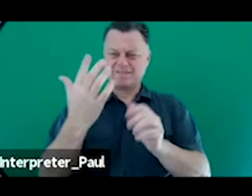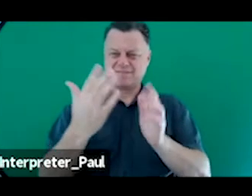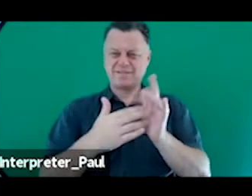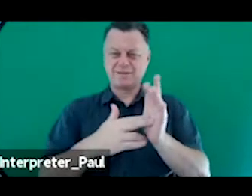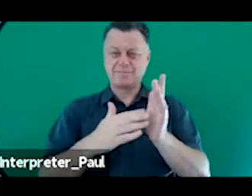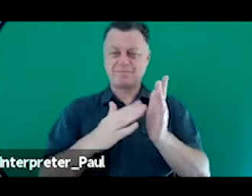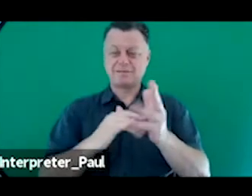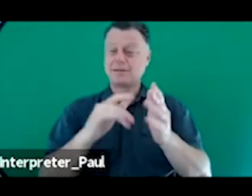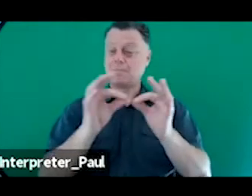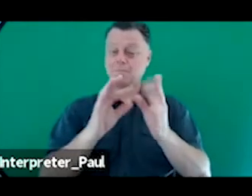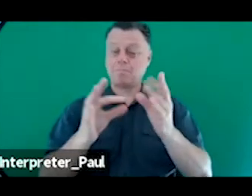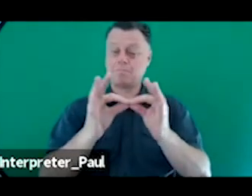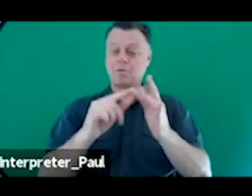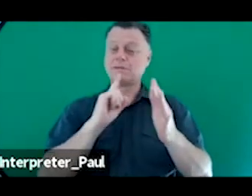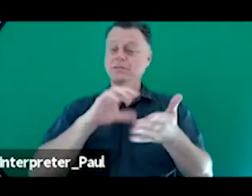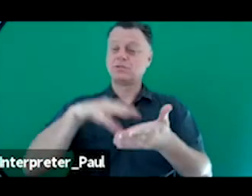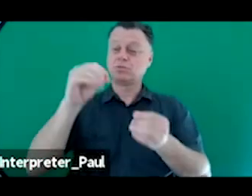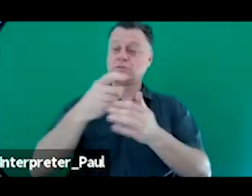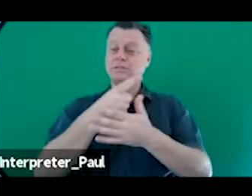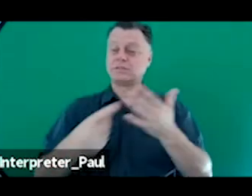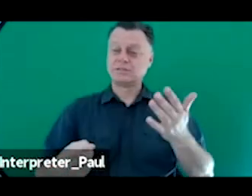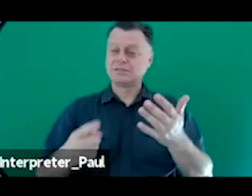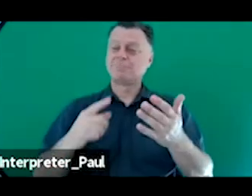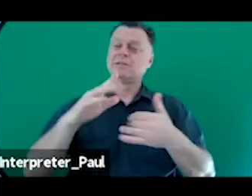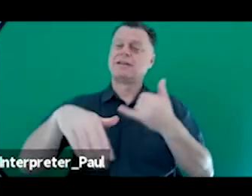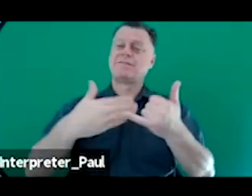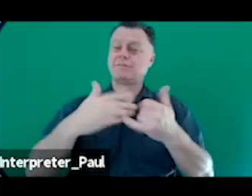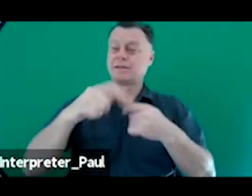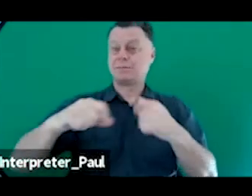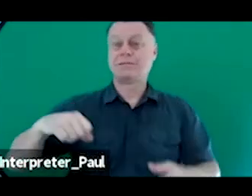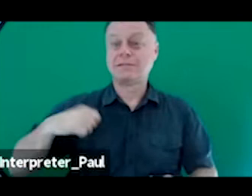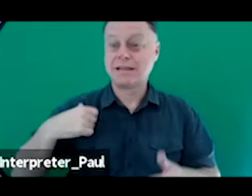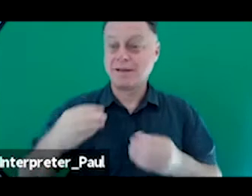posted one, “Students with disabilities eventually become staff with disabilities.